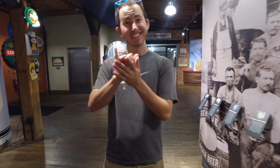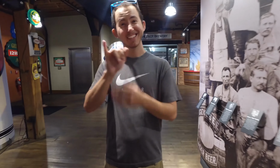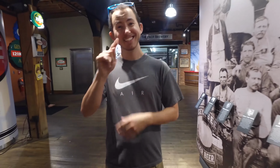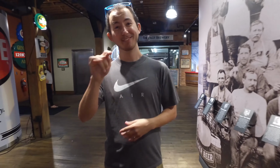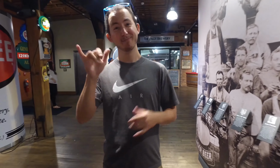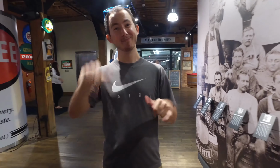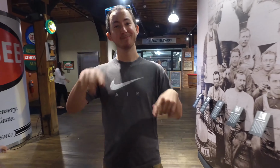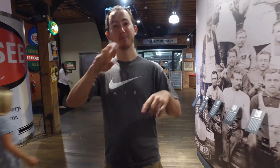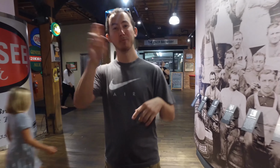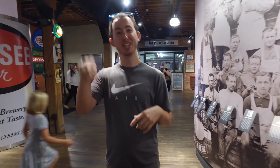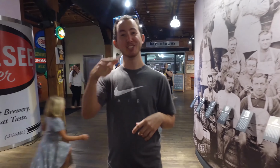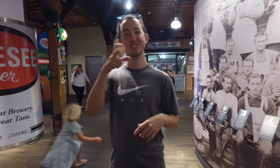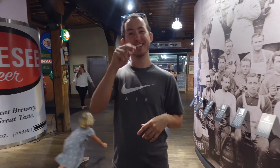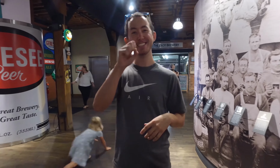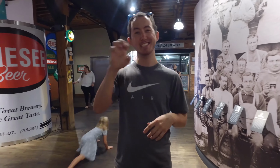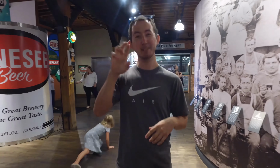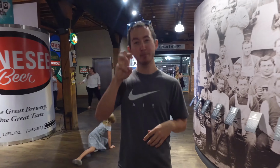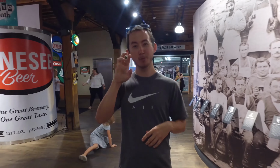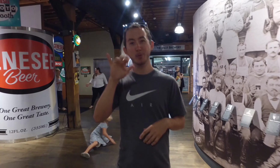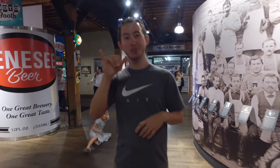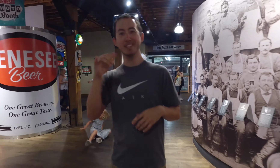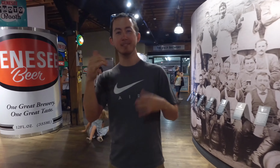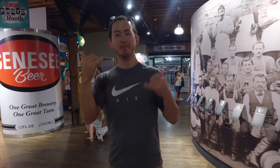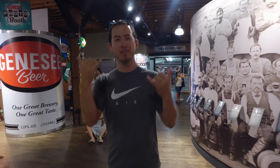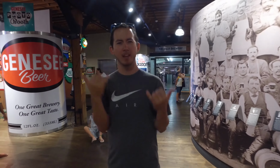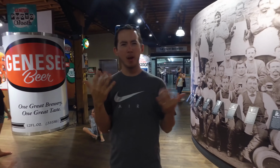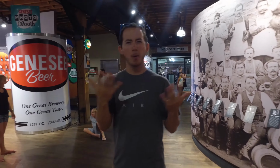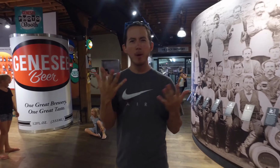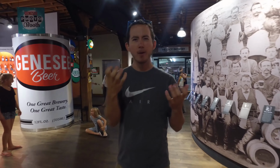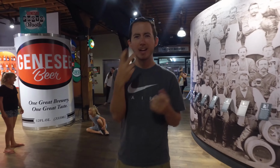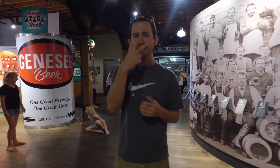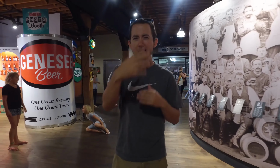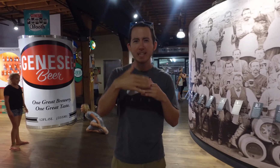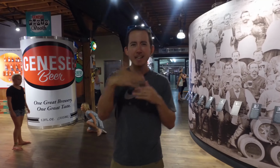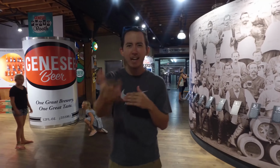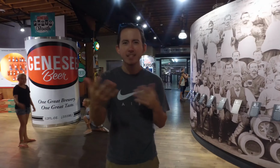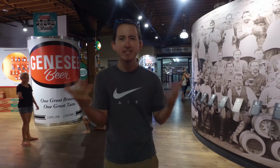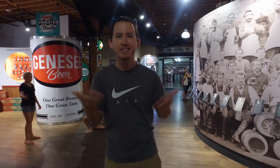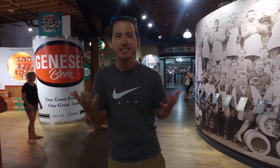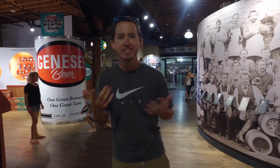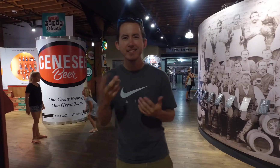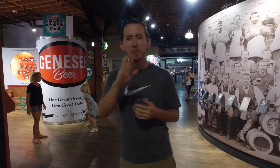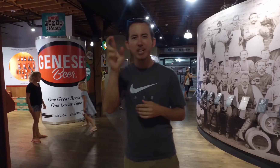That is it for now! Now, what do you want to see next!? Rochester Gems.